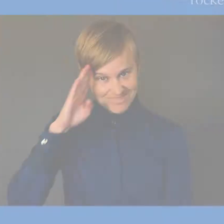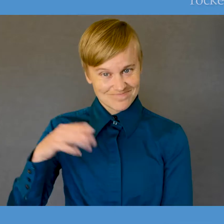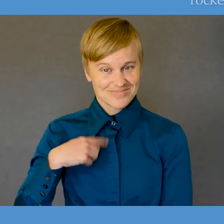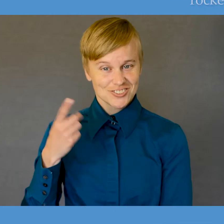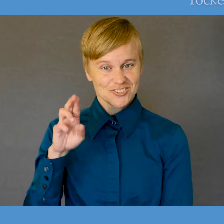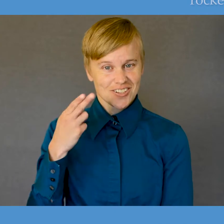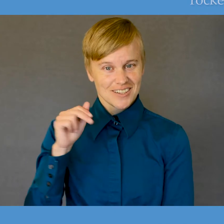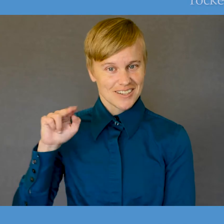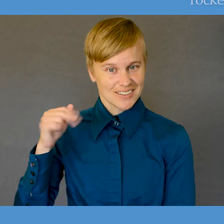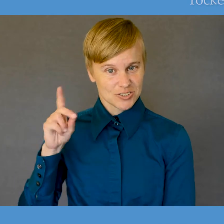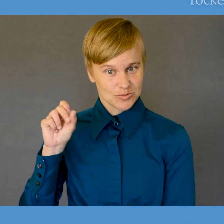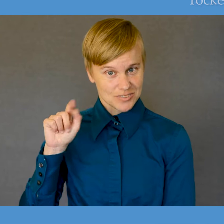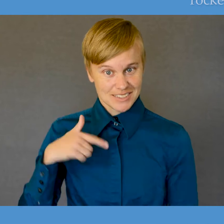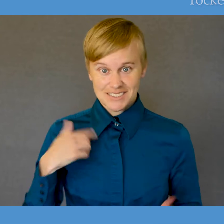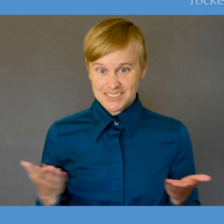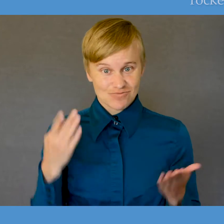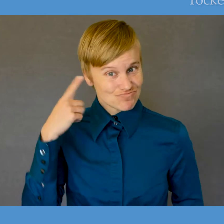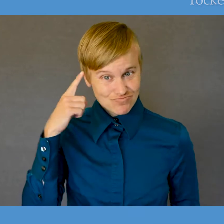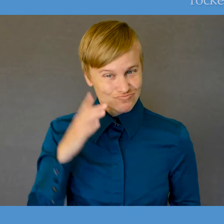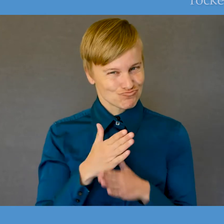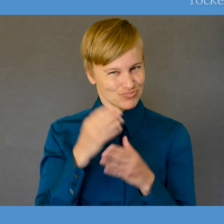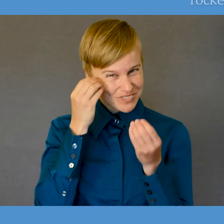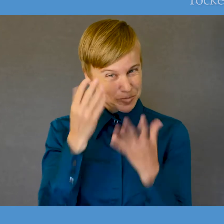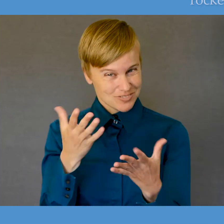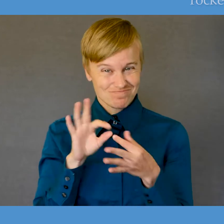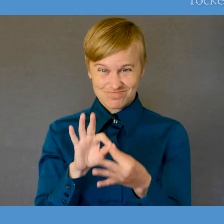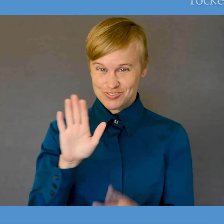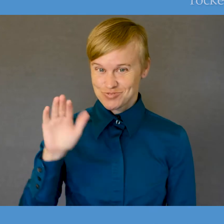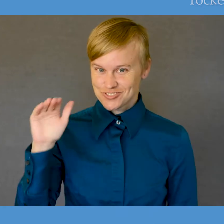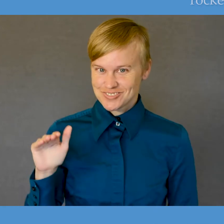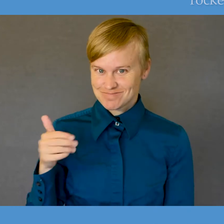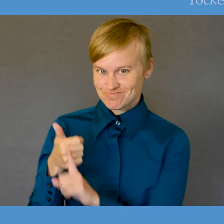Hi, I'm Dr. Hannah Dostal, and I'm here to share information with you about your young readers at home.